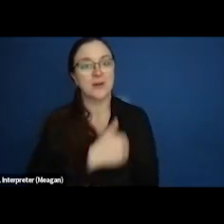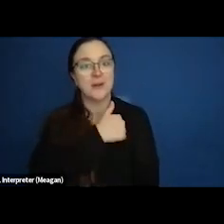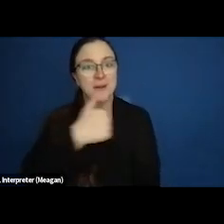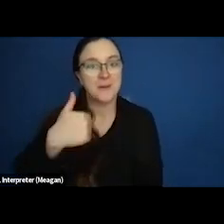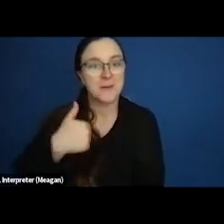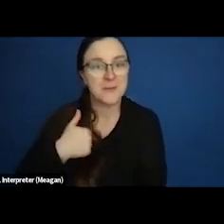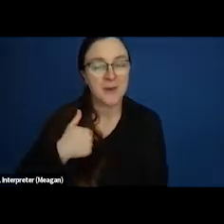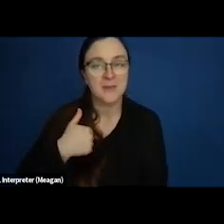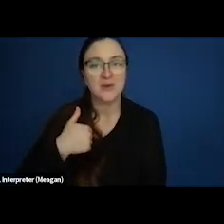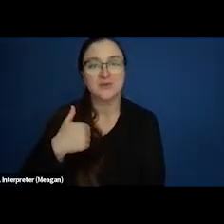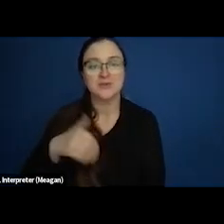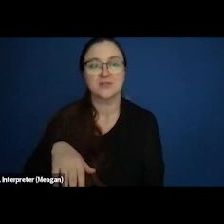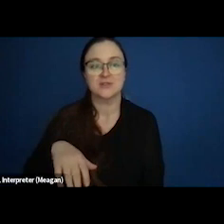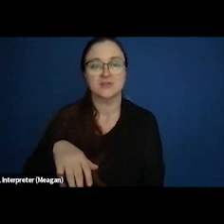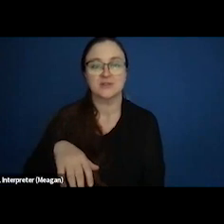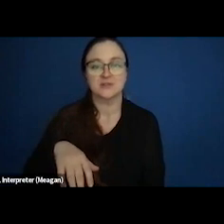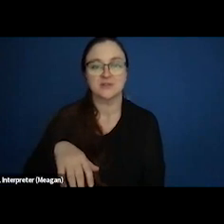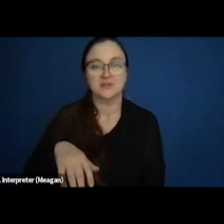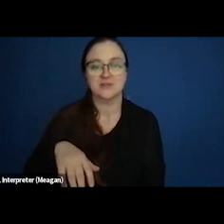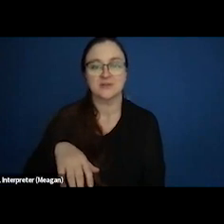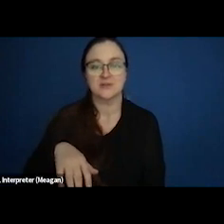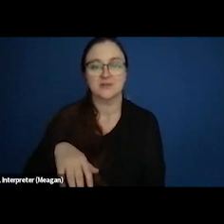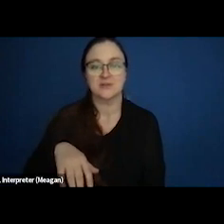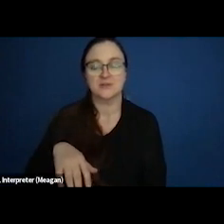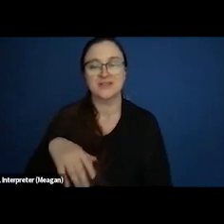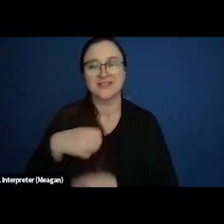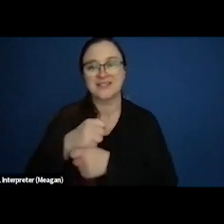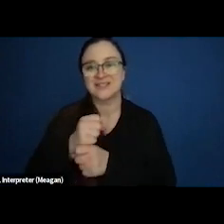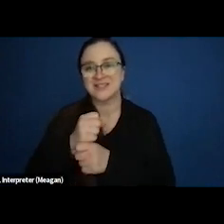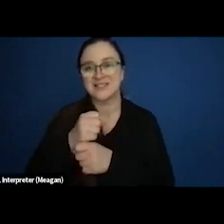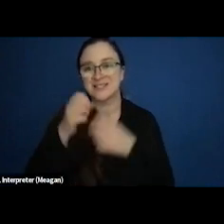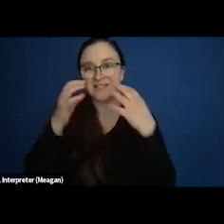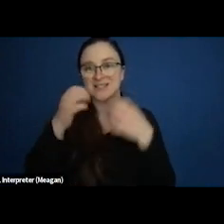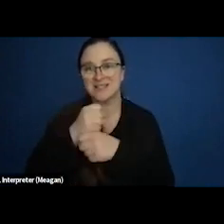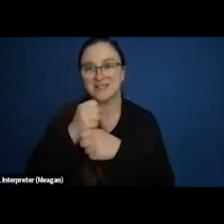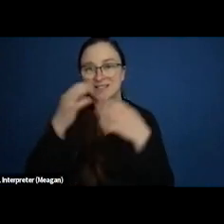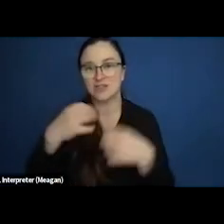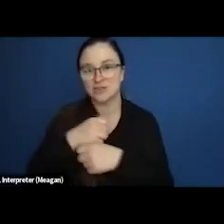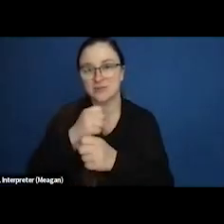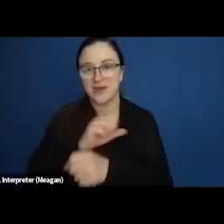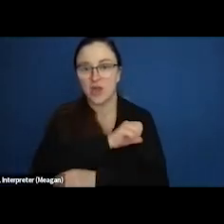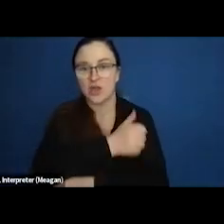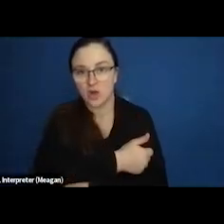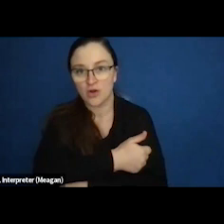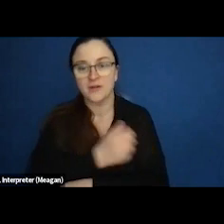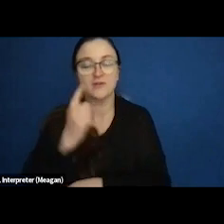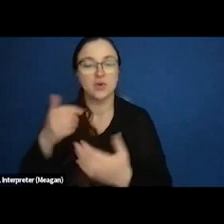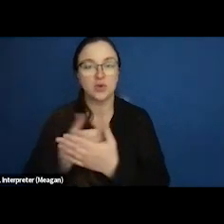Giving community members sole decision-making authority over new programs or services and allowing professionals